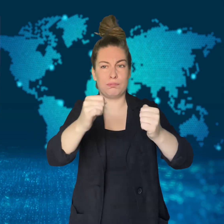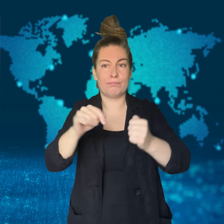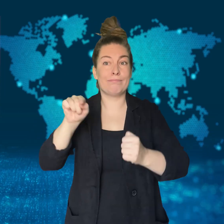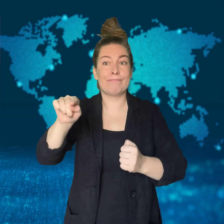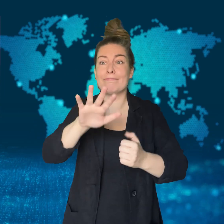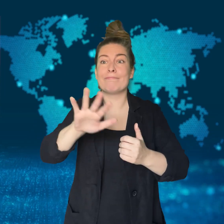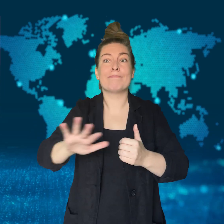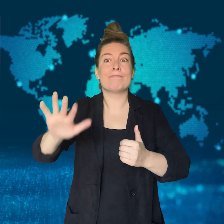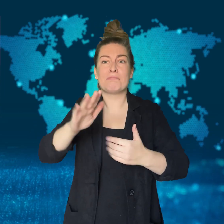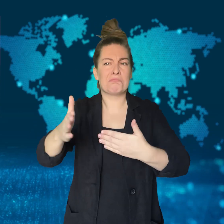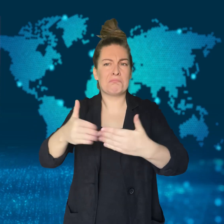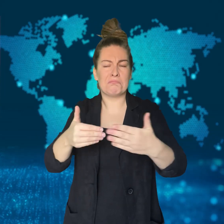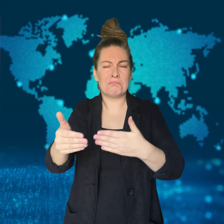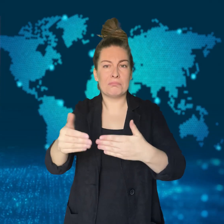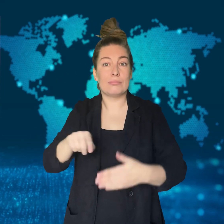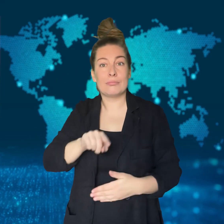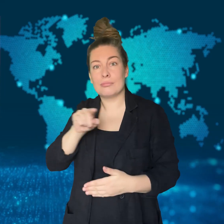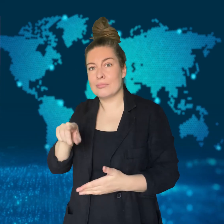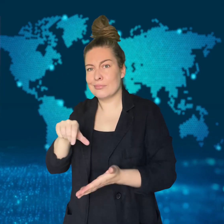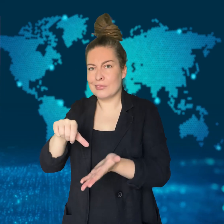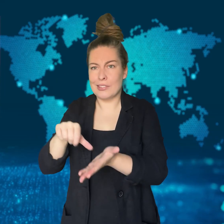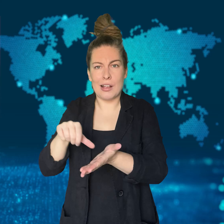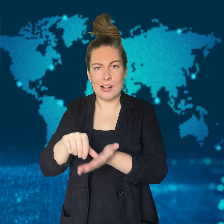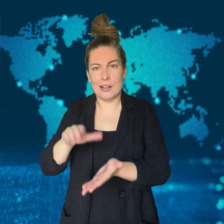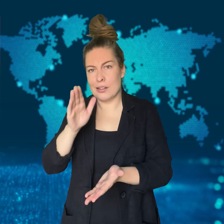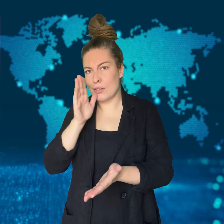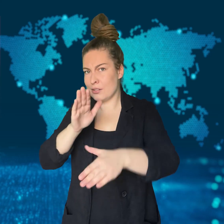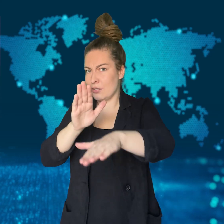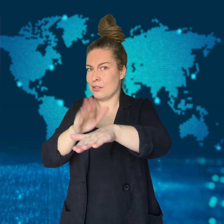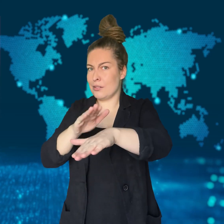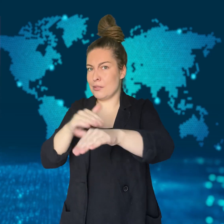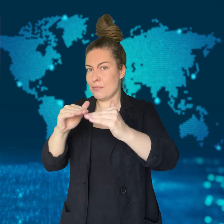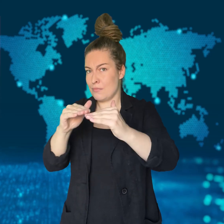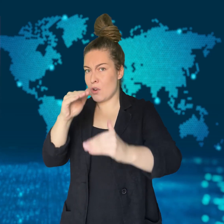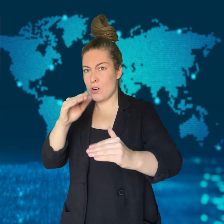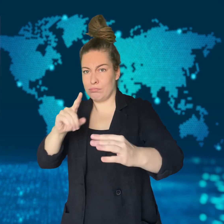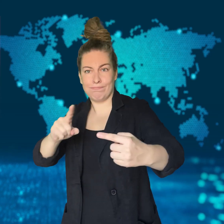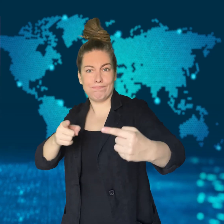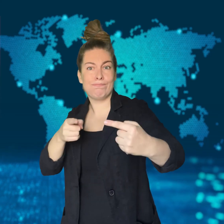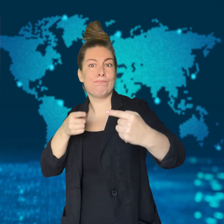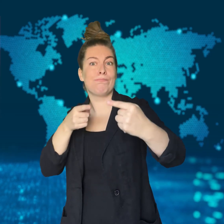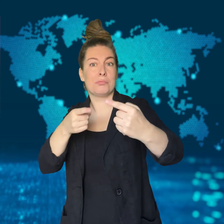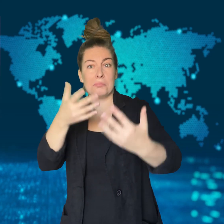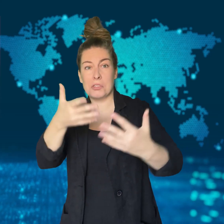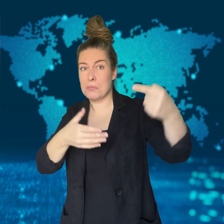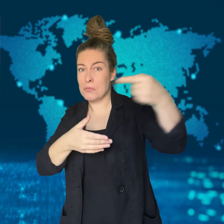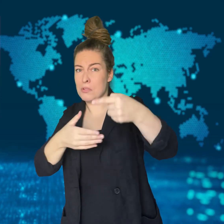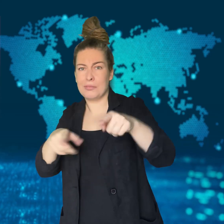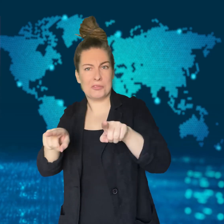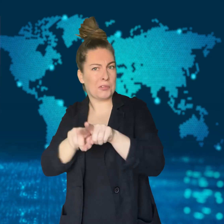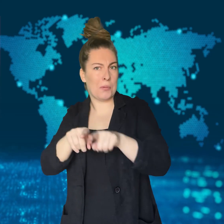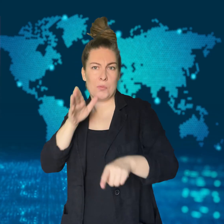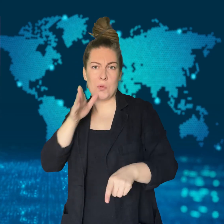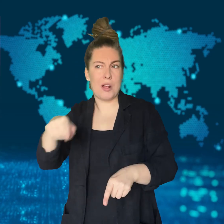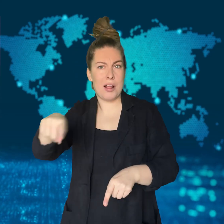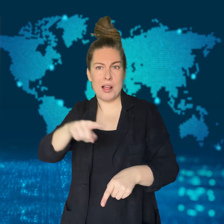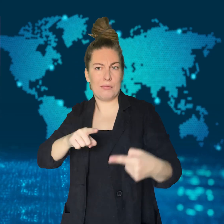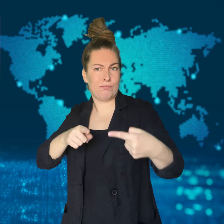Hezbollah succeeded in piercing Israels Iron Dome,